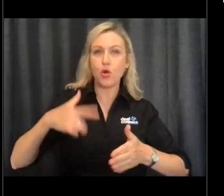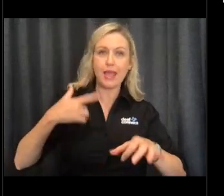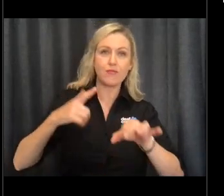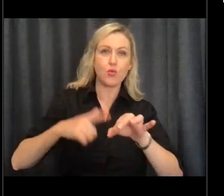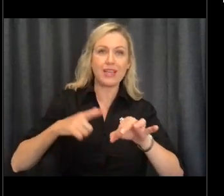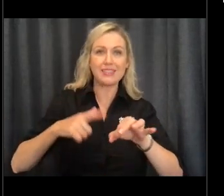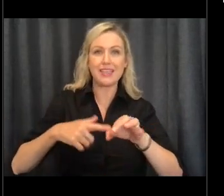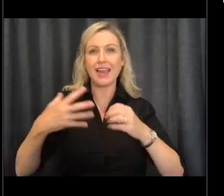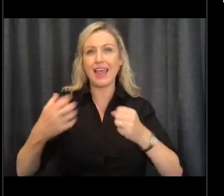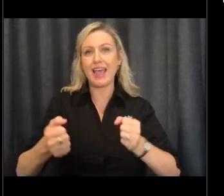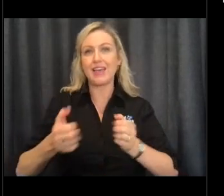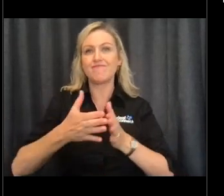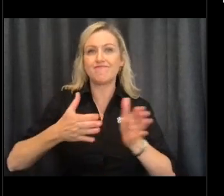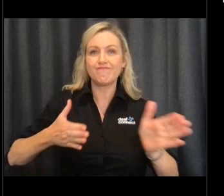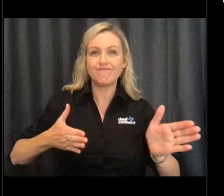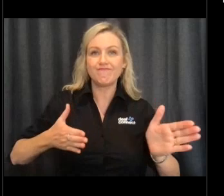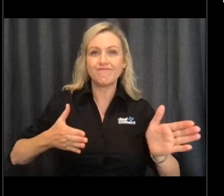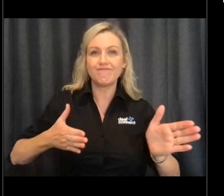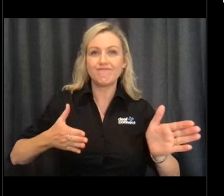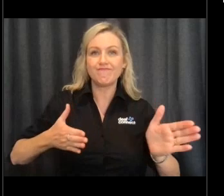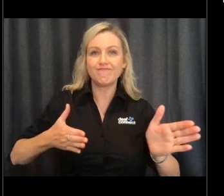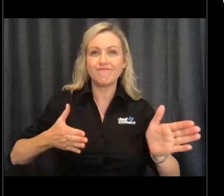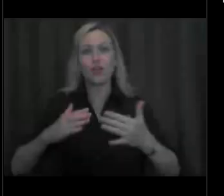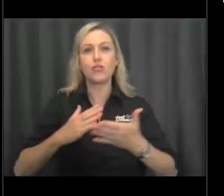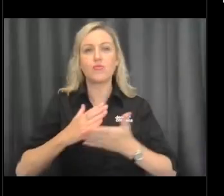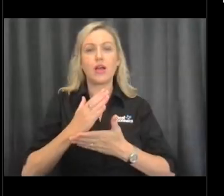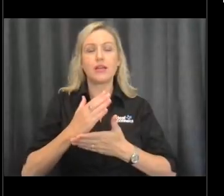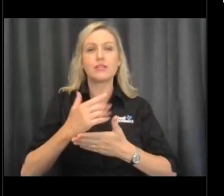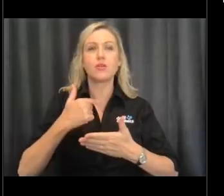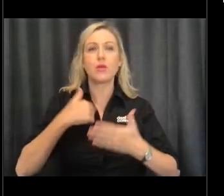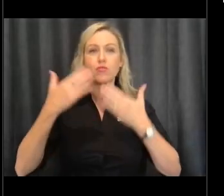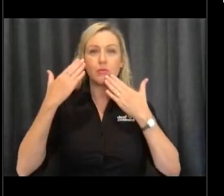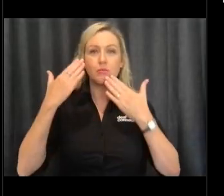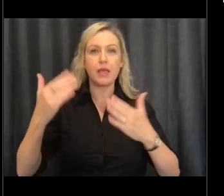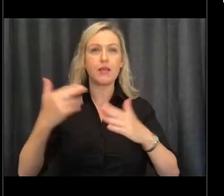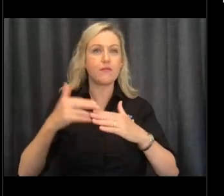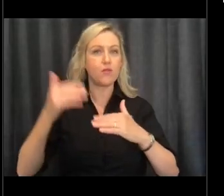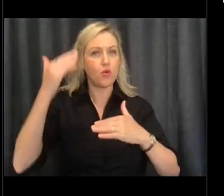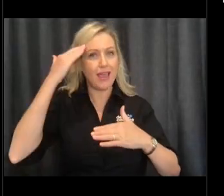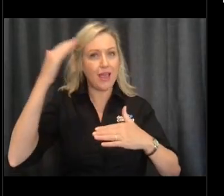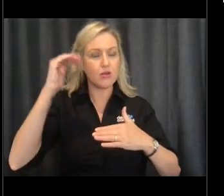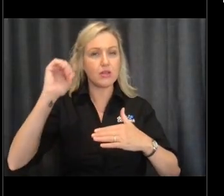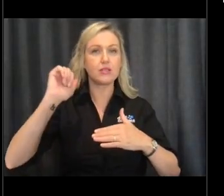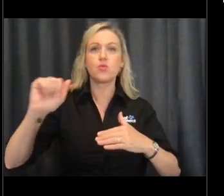I'd like to pay respect to the Elders, lore, customs, creations and spirits and also recognise